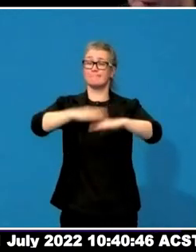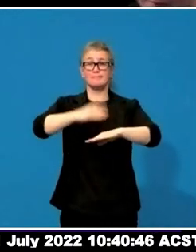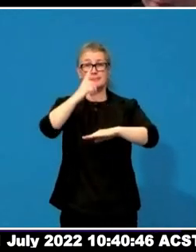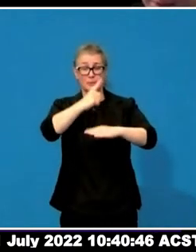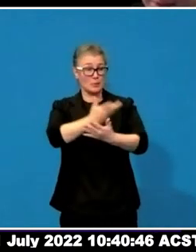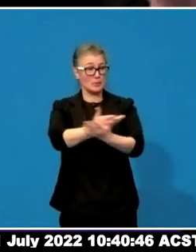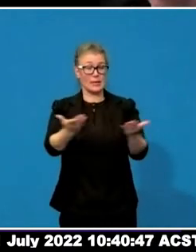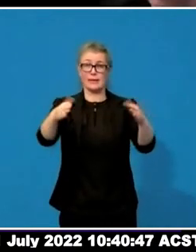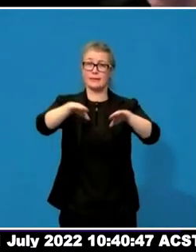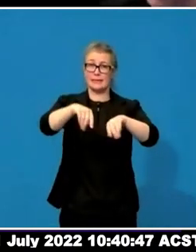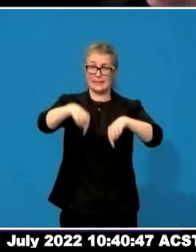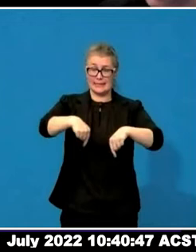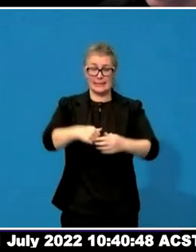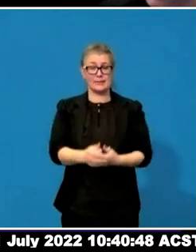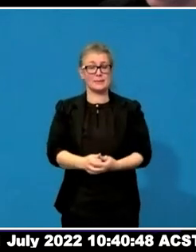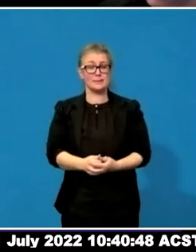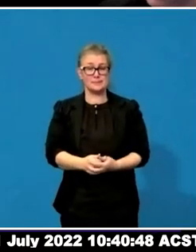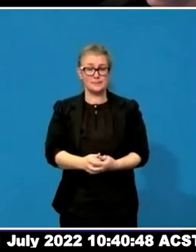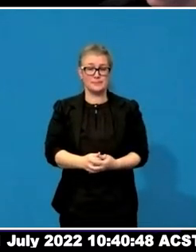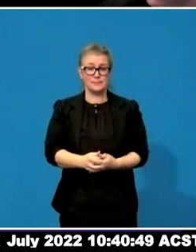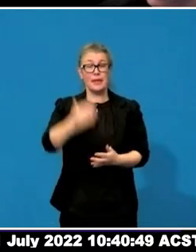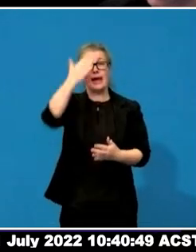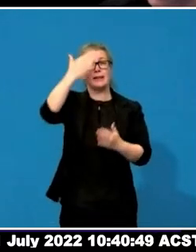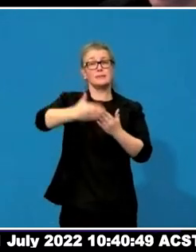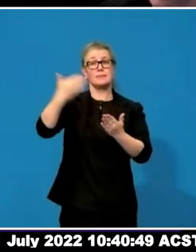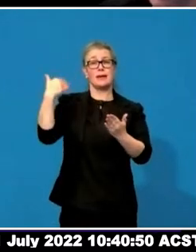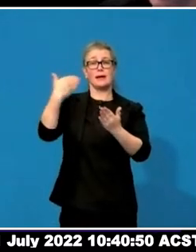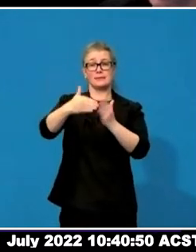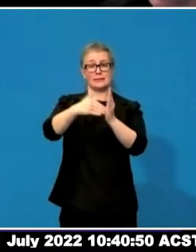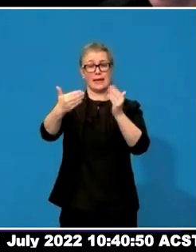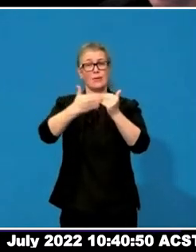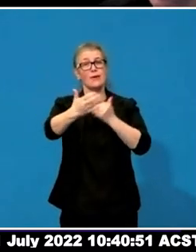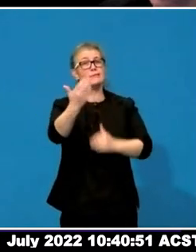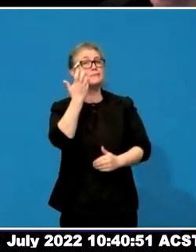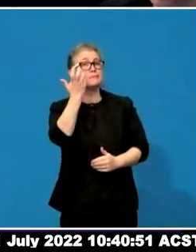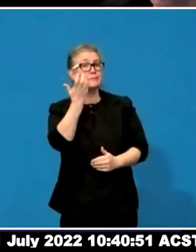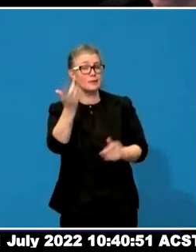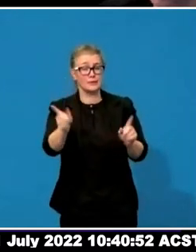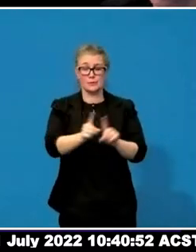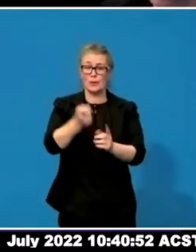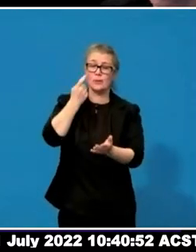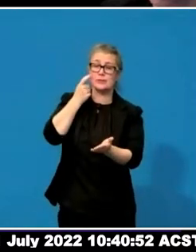We pay our respects to elders past present and emerging, as well as all First Nations